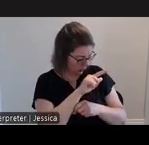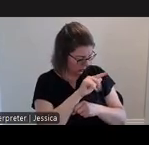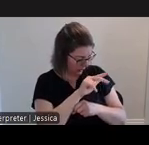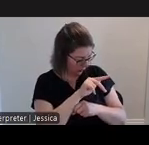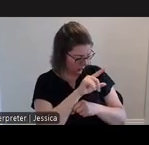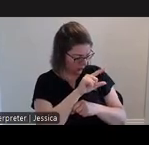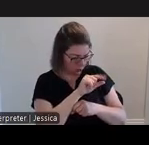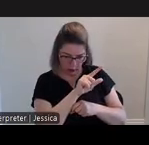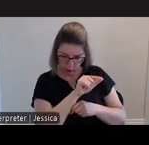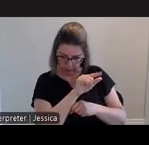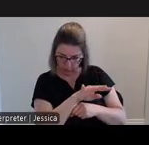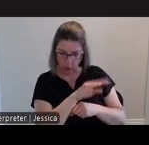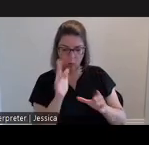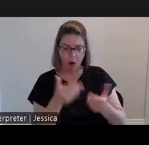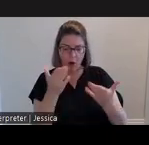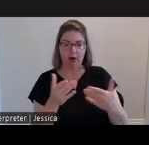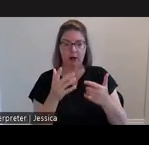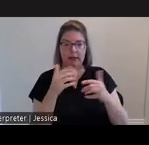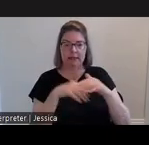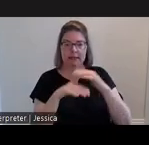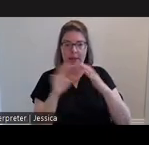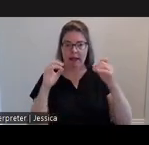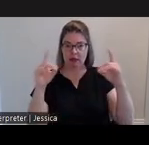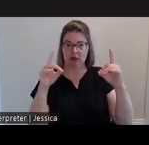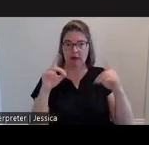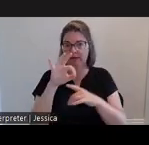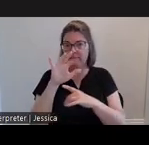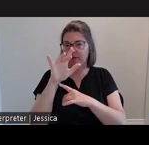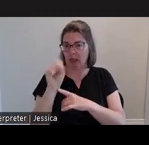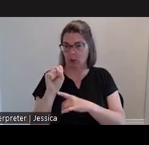this Accessible Education Fellows Program. It was the first time.